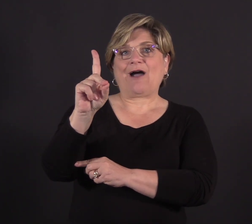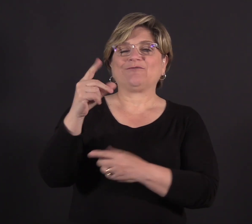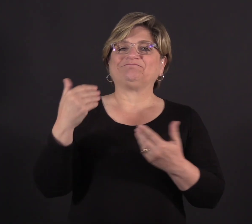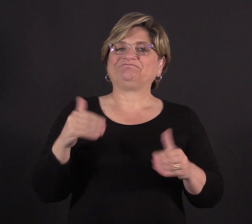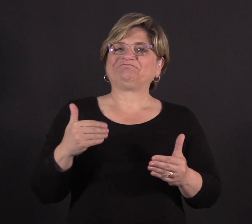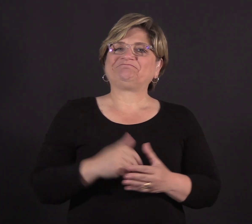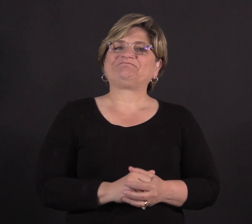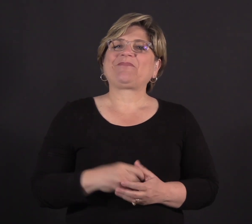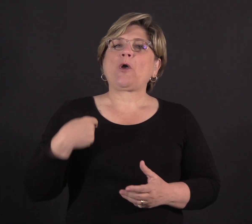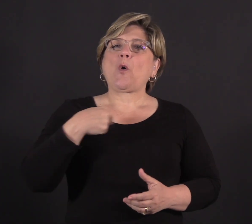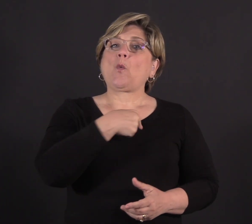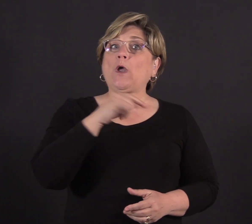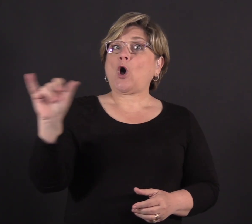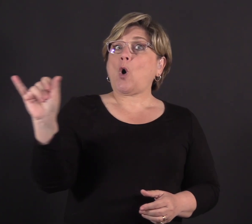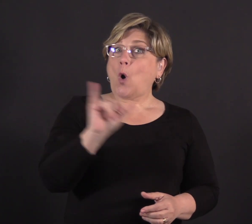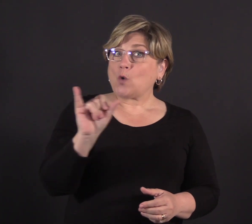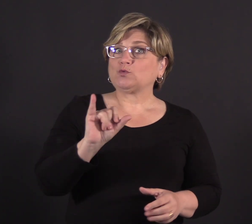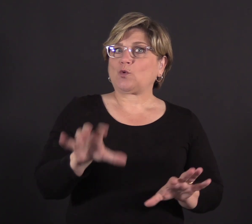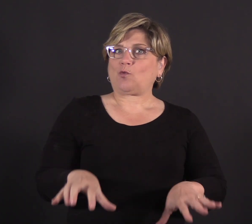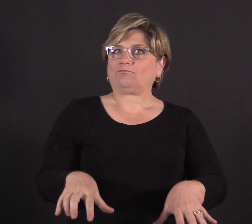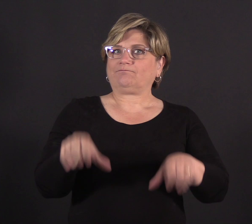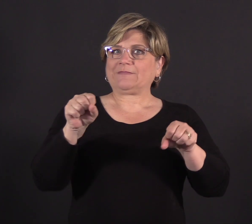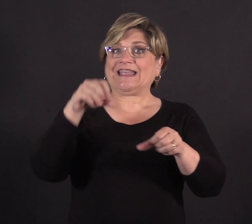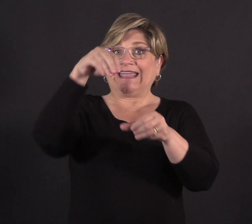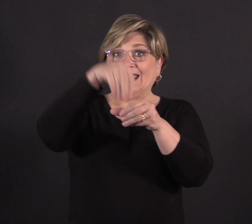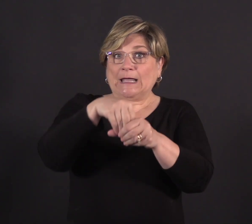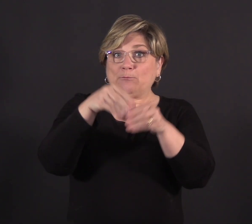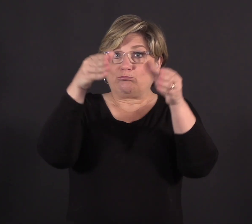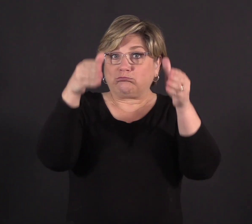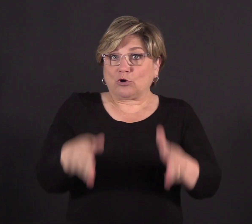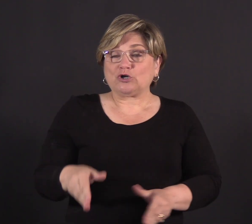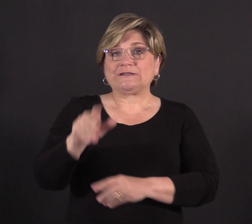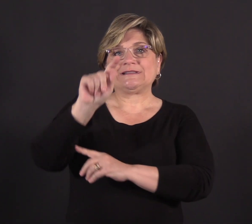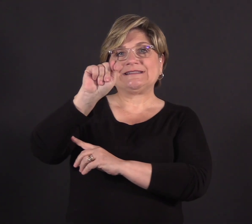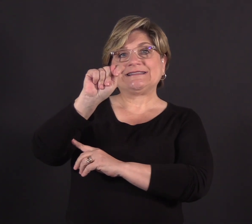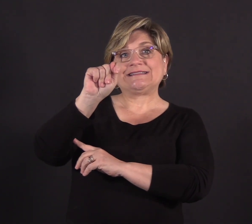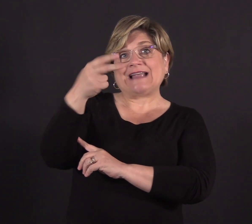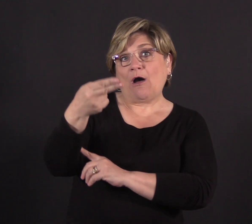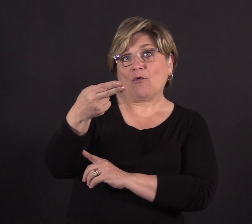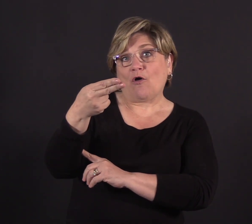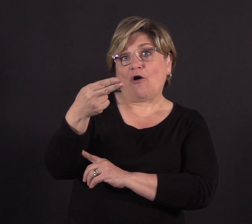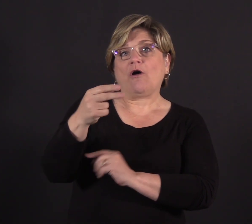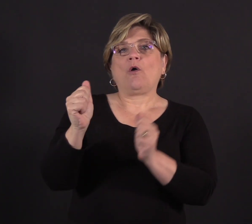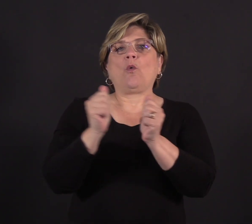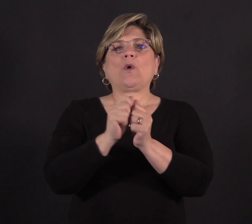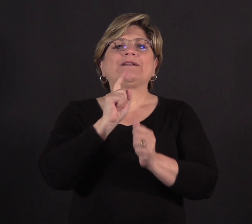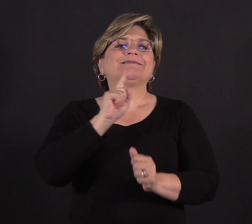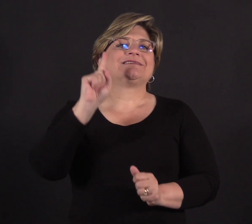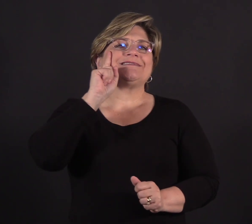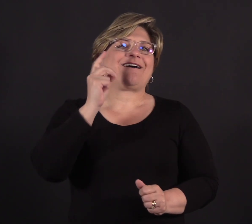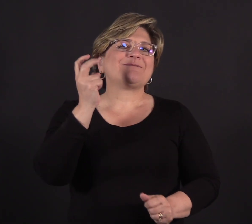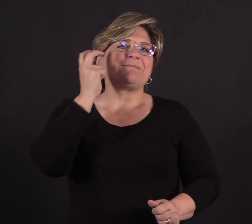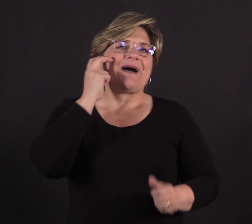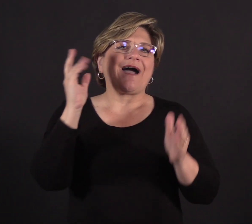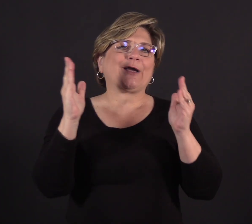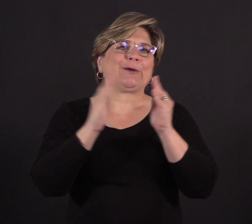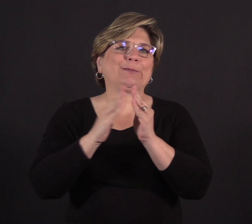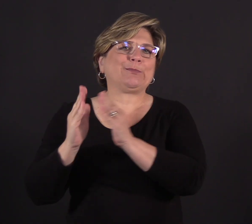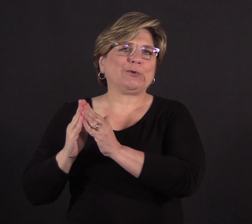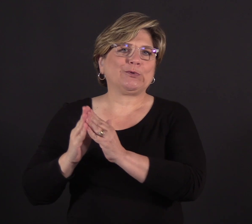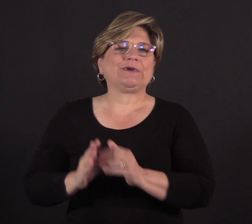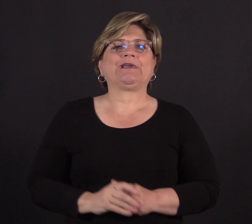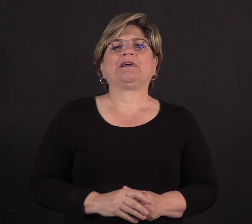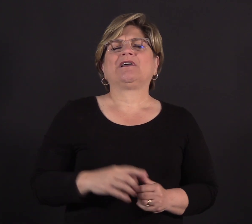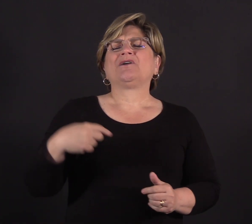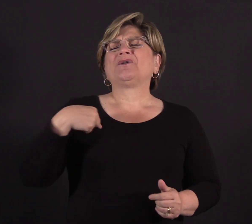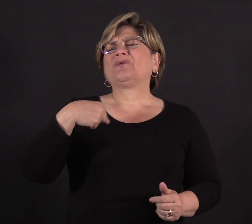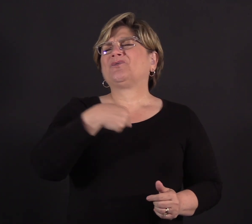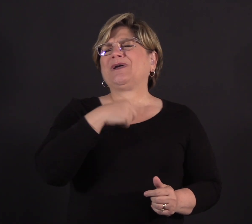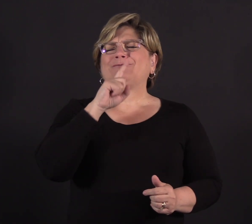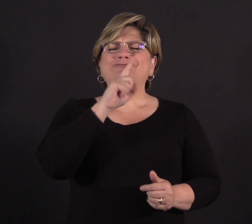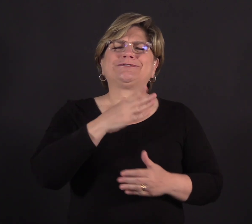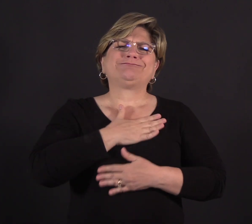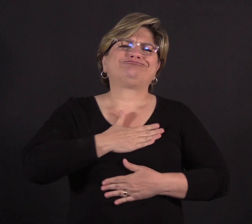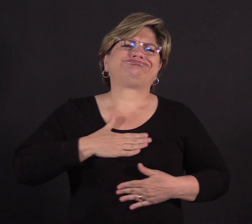We also hosted an in-person town hall with the DeafBlind community. We enjoy fostering positive